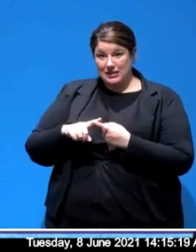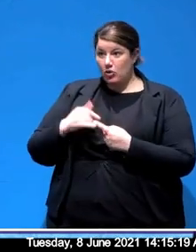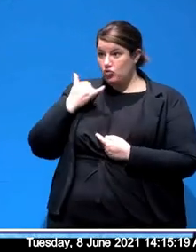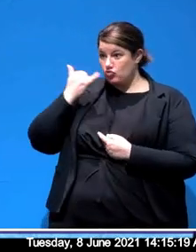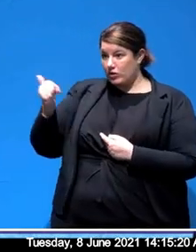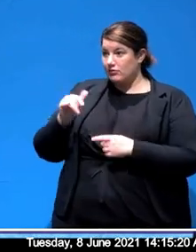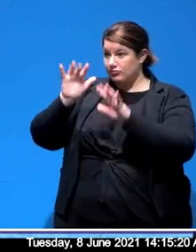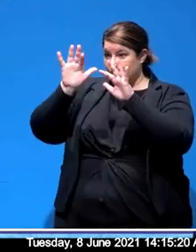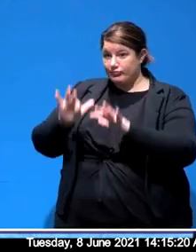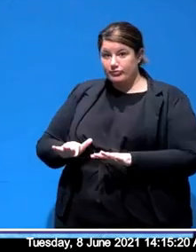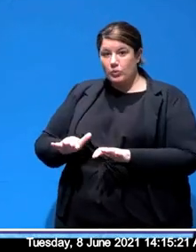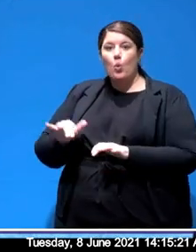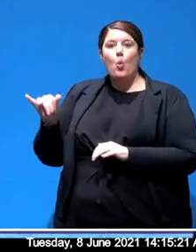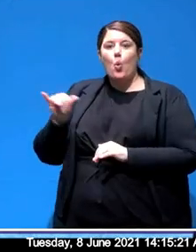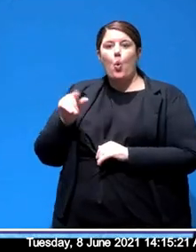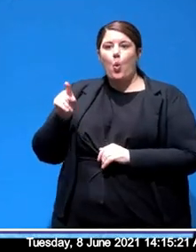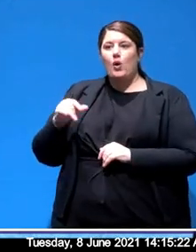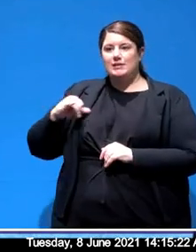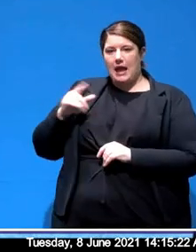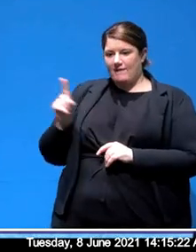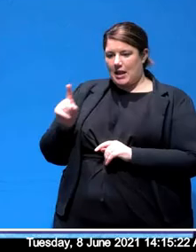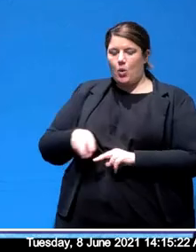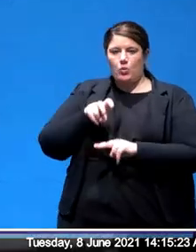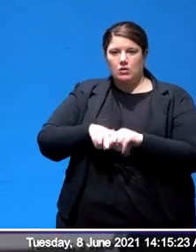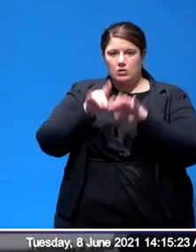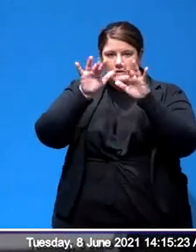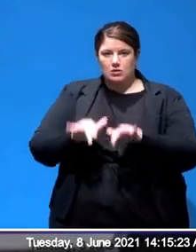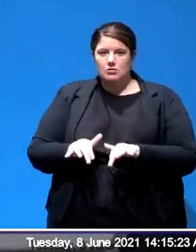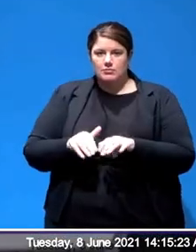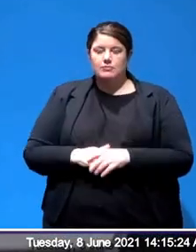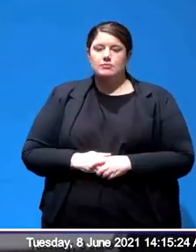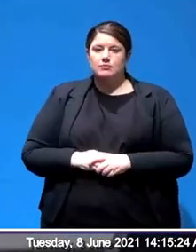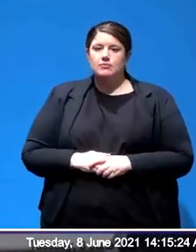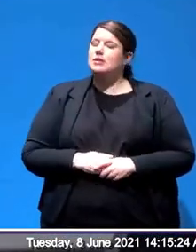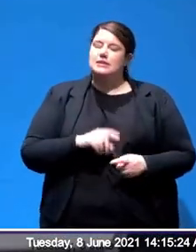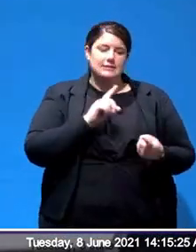were they now being entered directly? No, they were still entered over the phone.